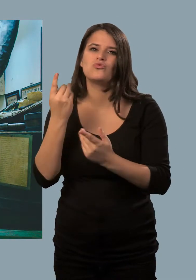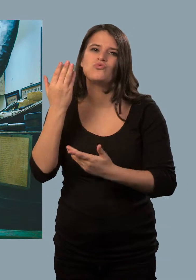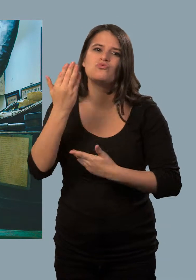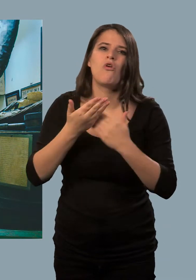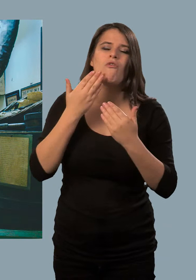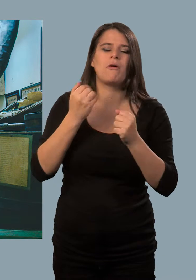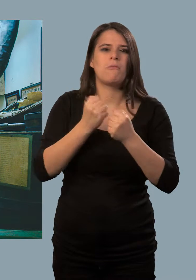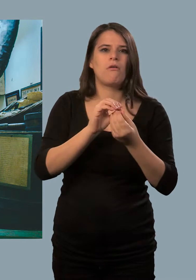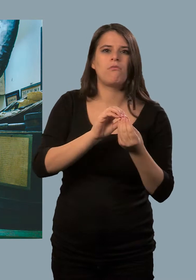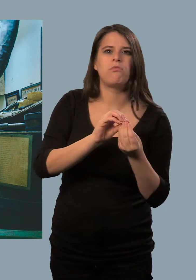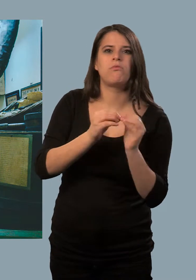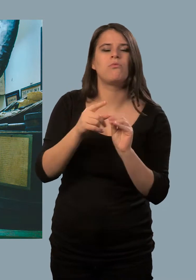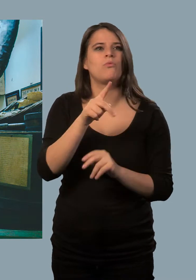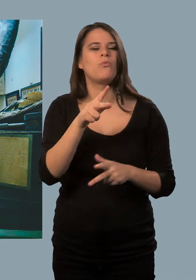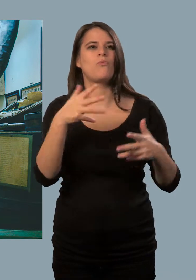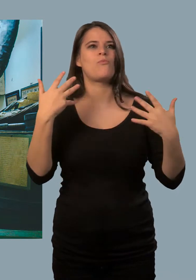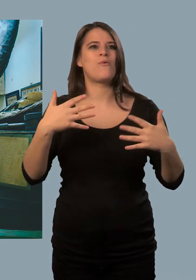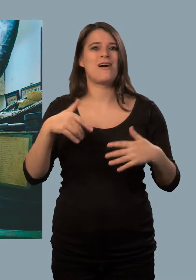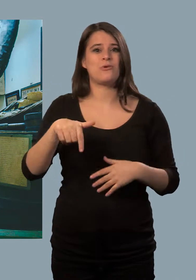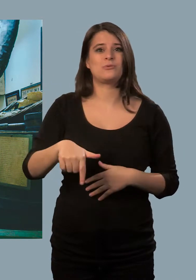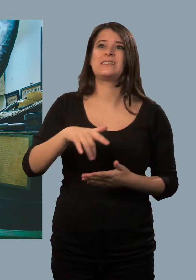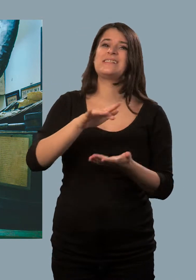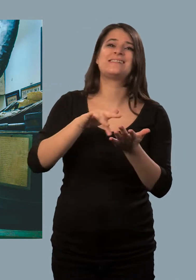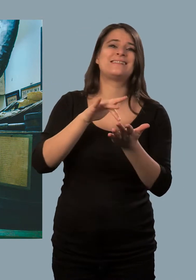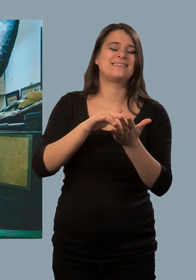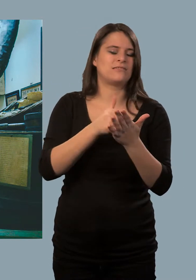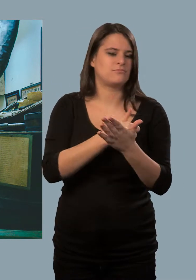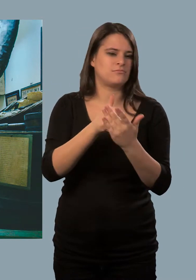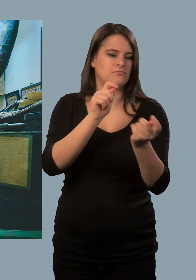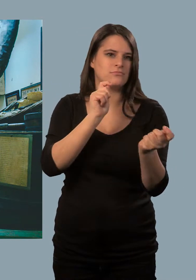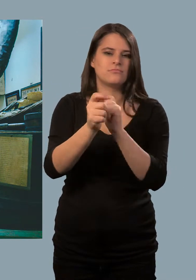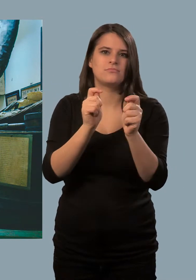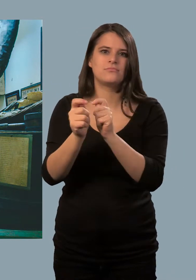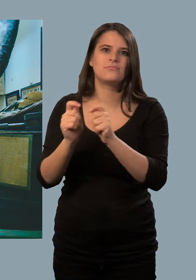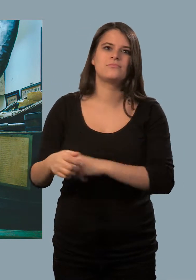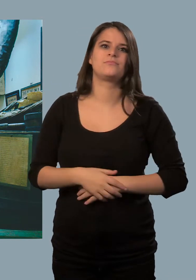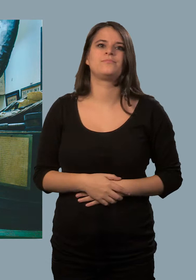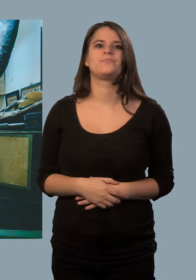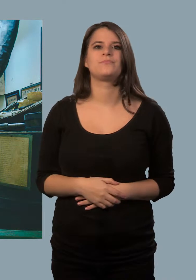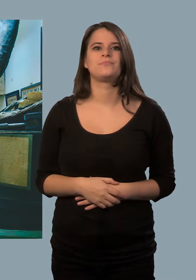Exhibits and personal stories create a vivid impression of a city that is constantly evolving.